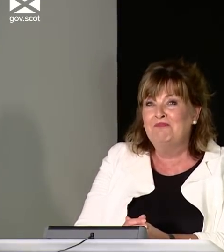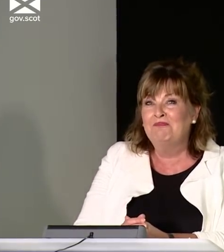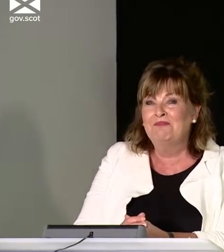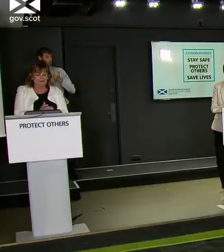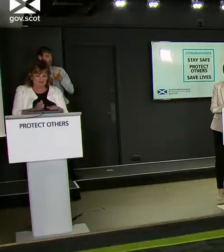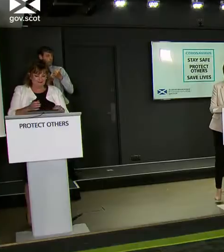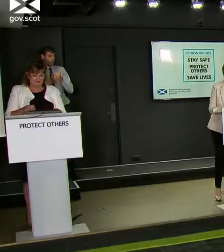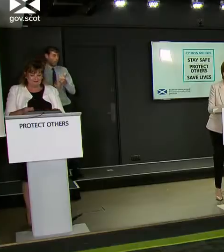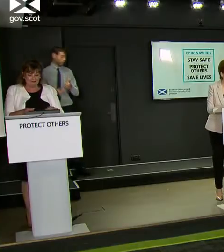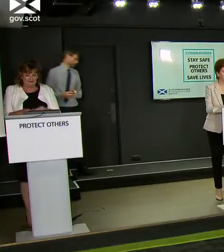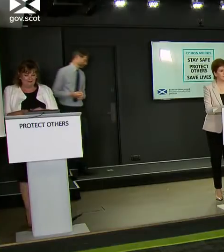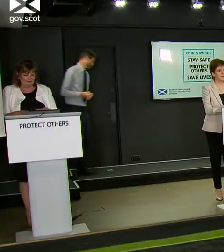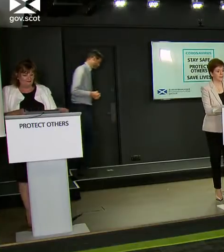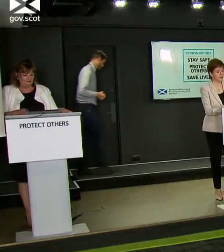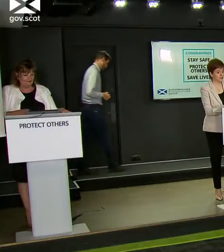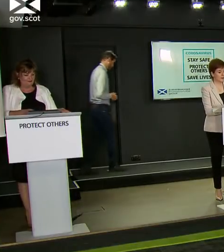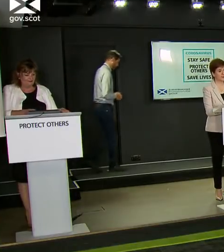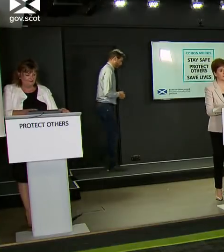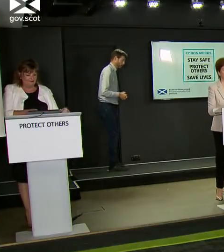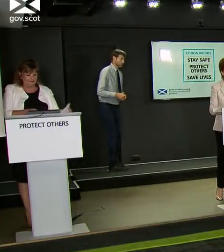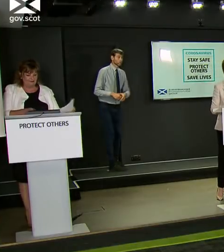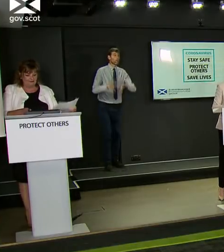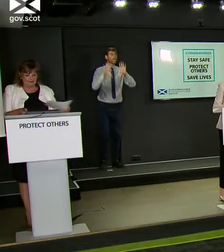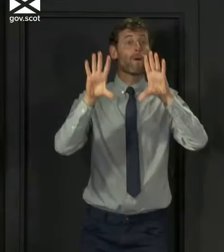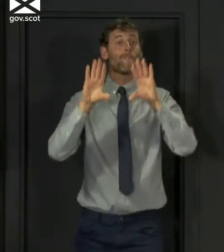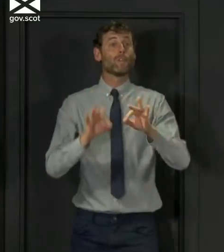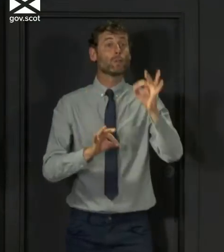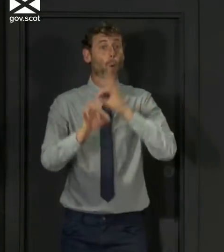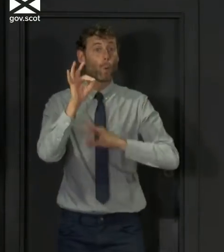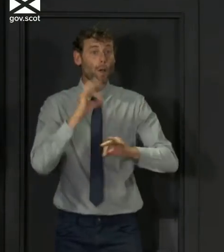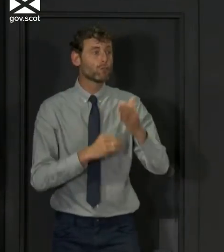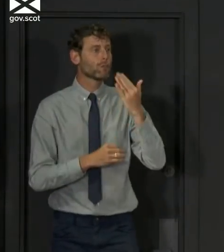Thanks Fiona. That concludes the question today. Thank you to all of the journalists,